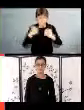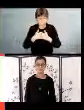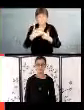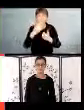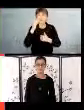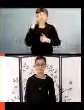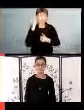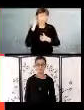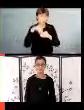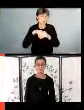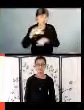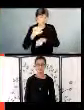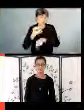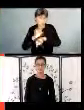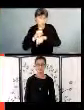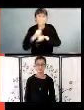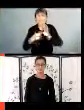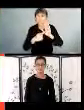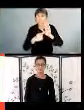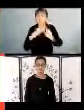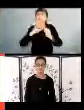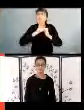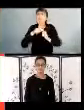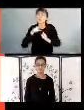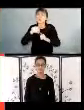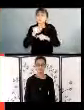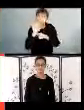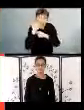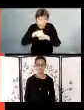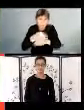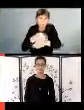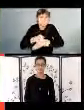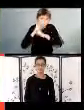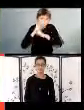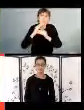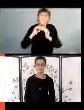work and how you might move through those actually demonstrates capacity, awareness